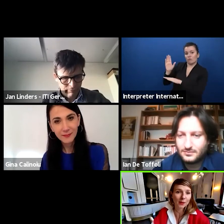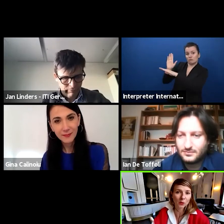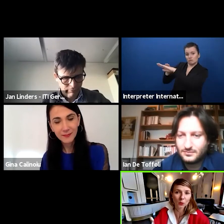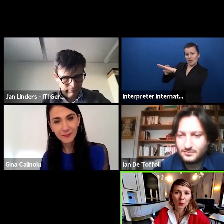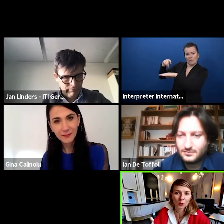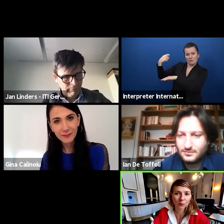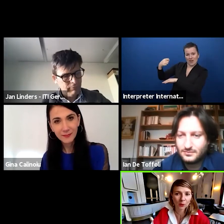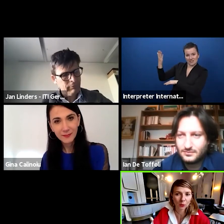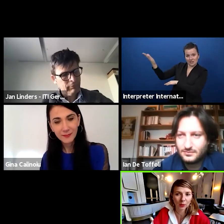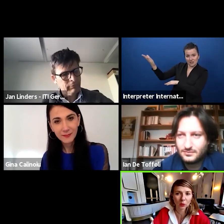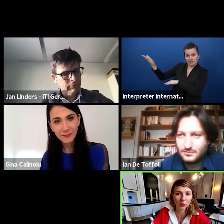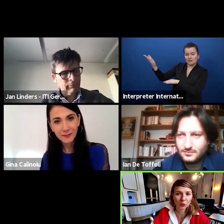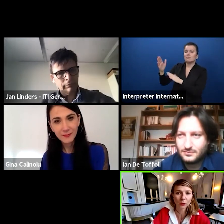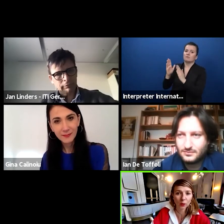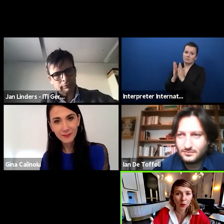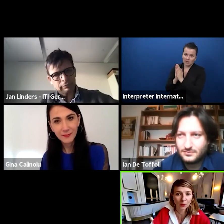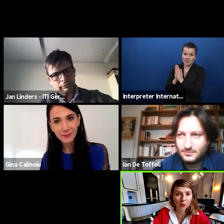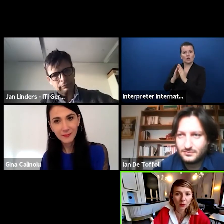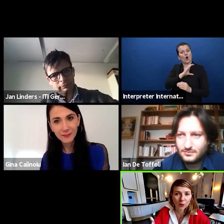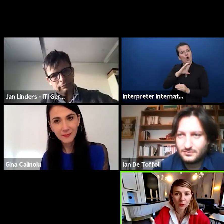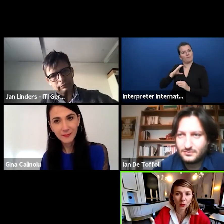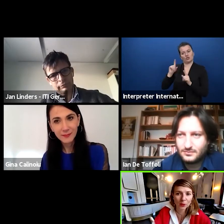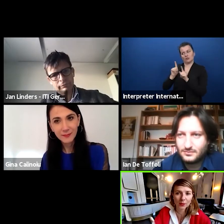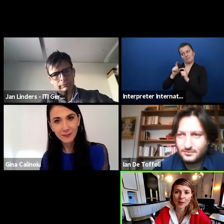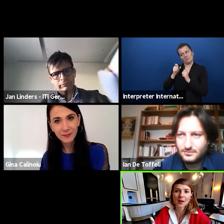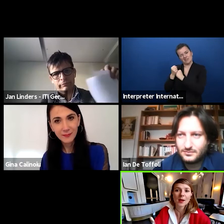the support of the European commission to follow up on the current process,